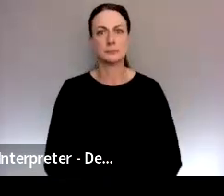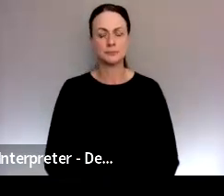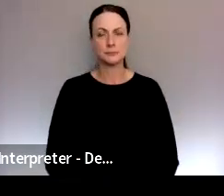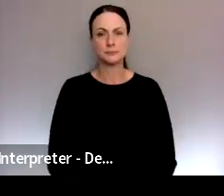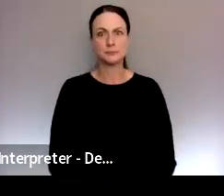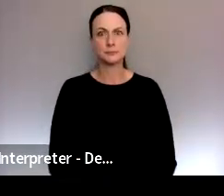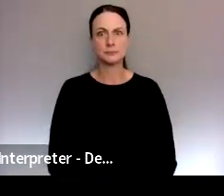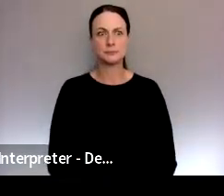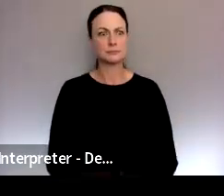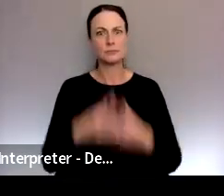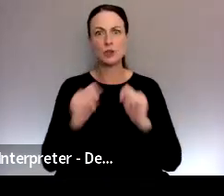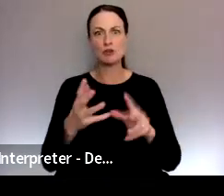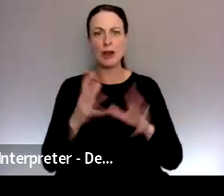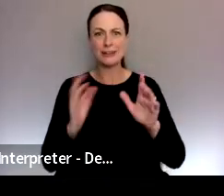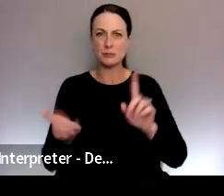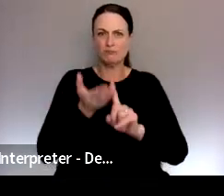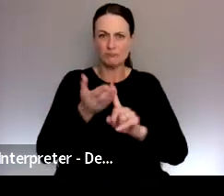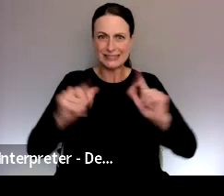Trying to get my slide to advance here.